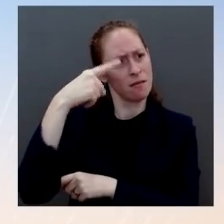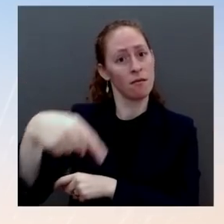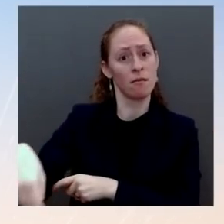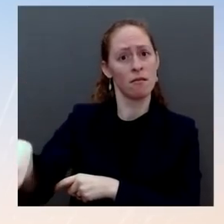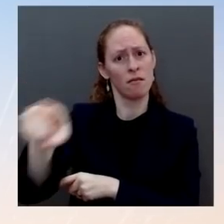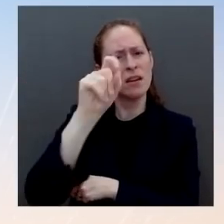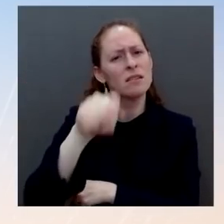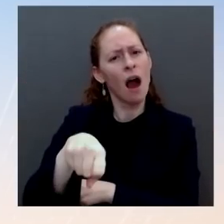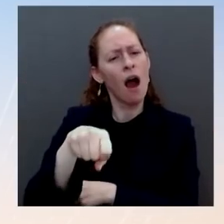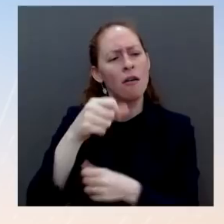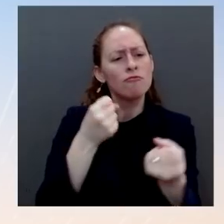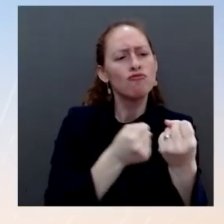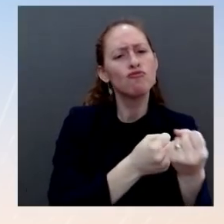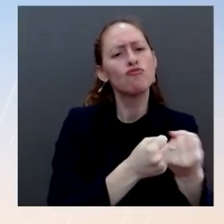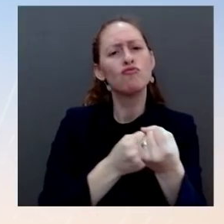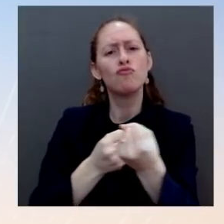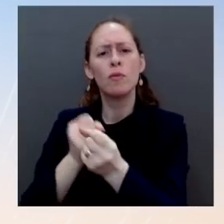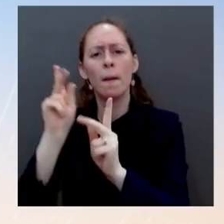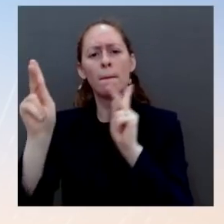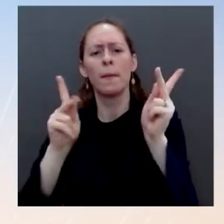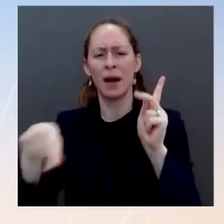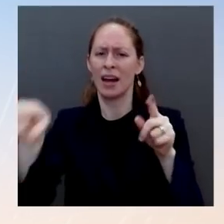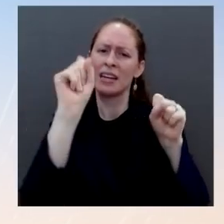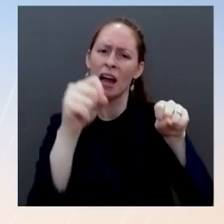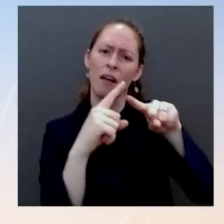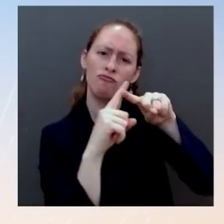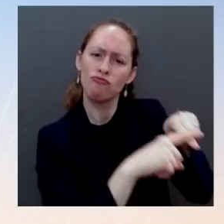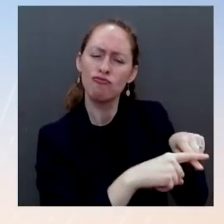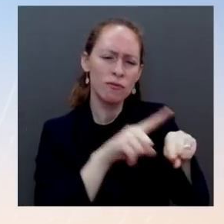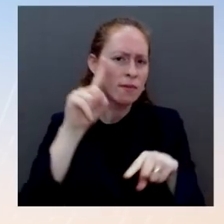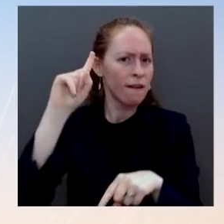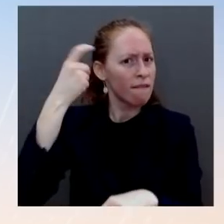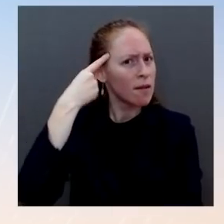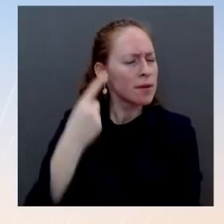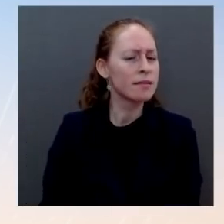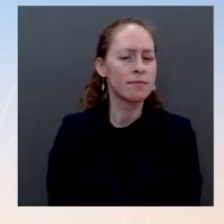The Press: But why wait until today to speak about the former president in such stark terms like he did today?